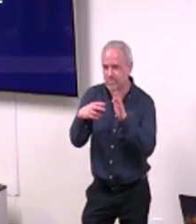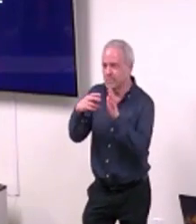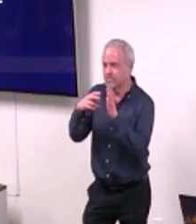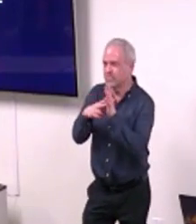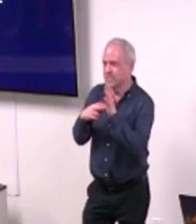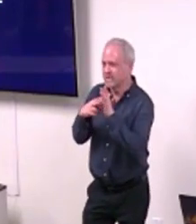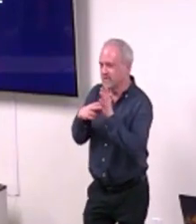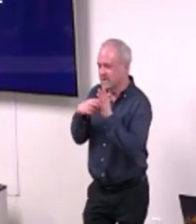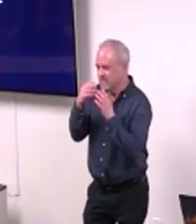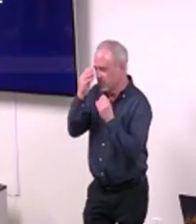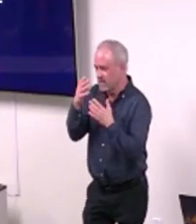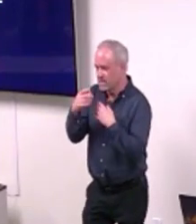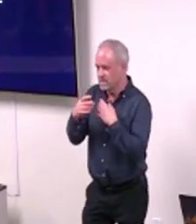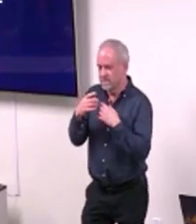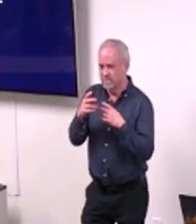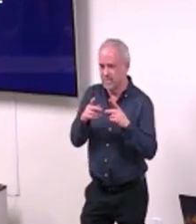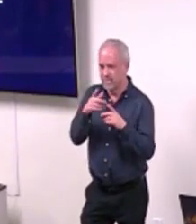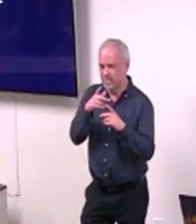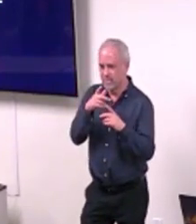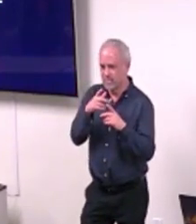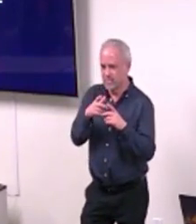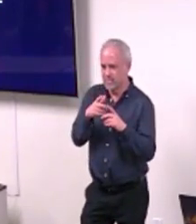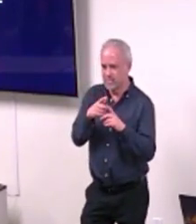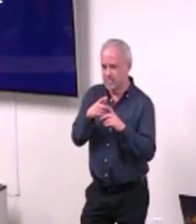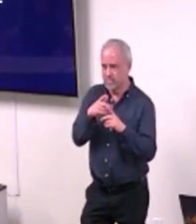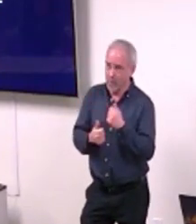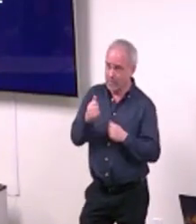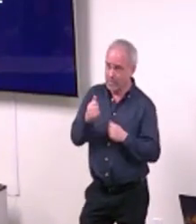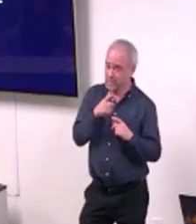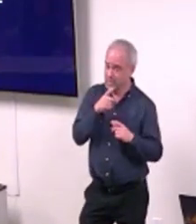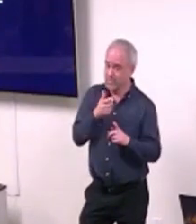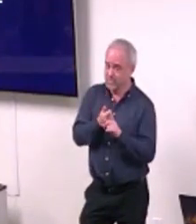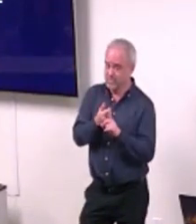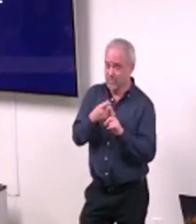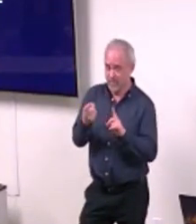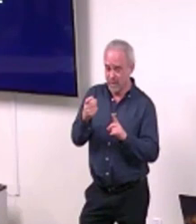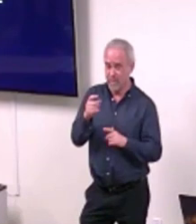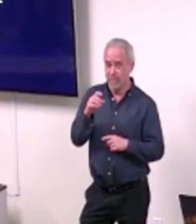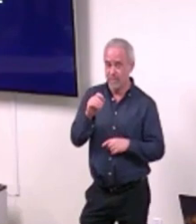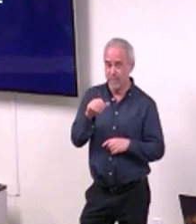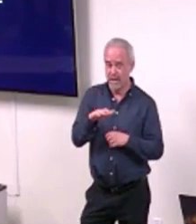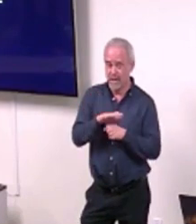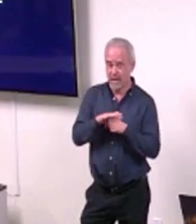Most of whom are from the Bay Area. Mia Mingus, Patty Burne.